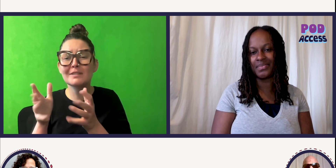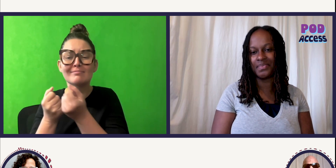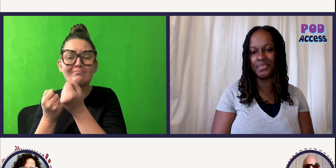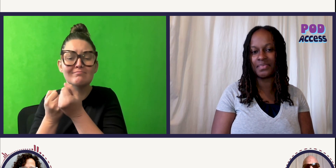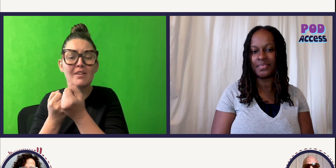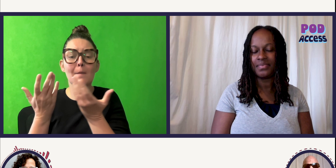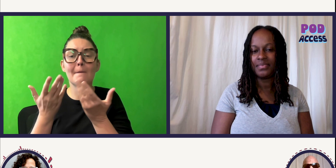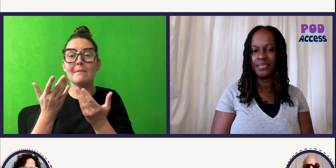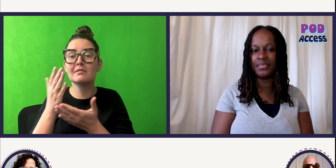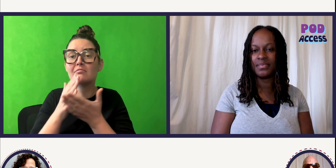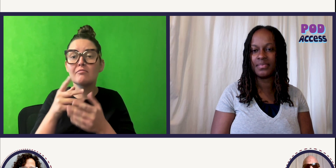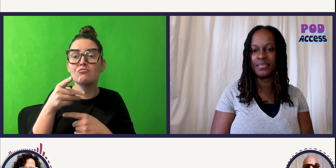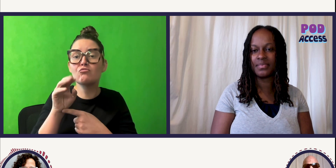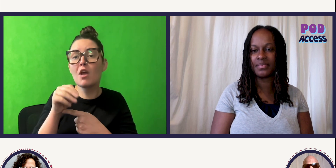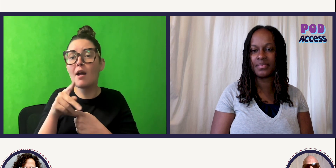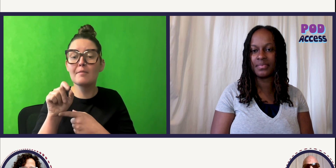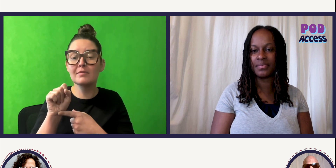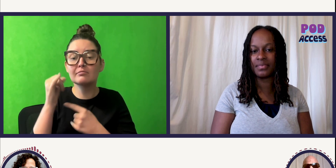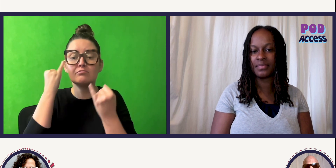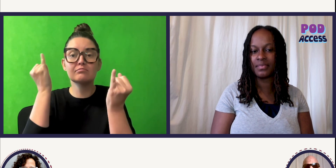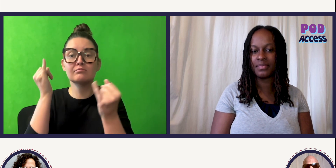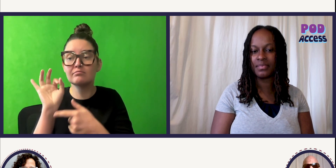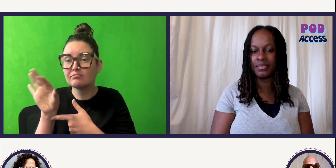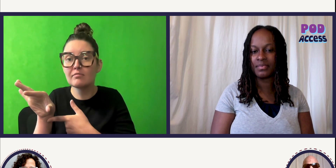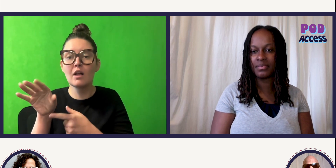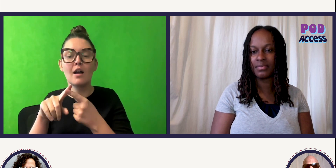some creative ideas for future episodes of their podcasts.